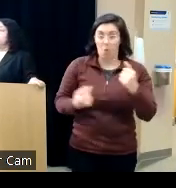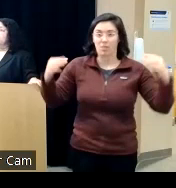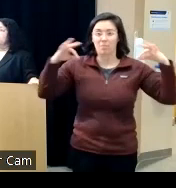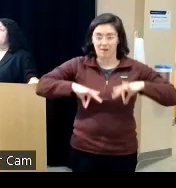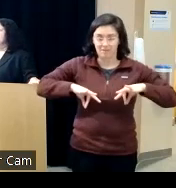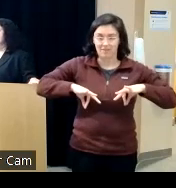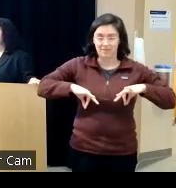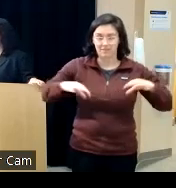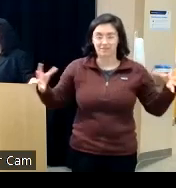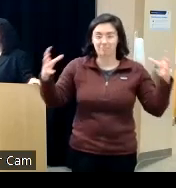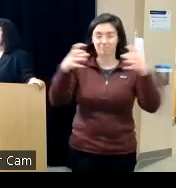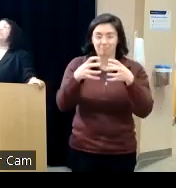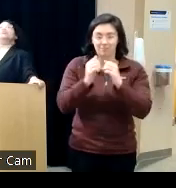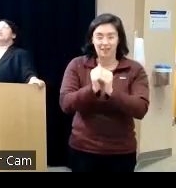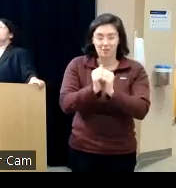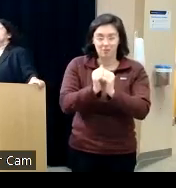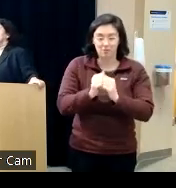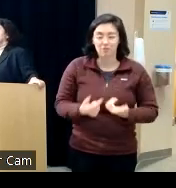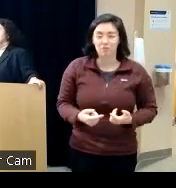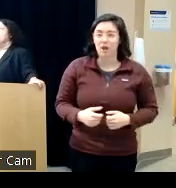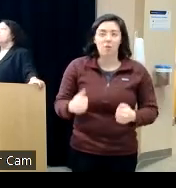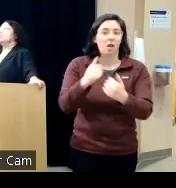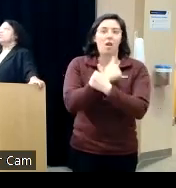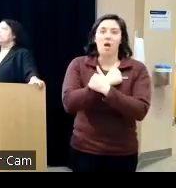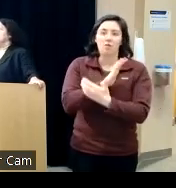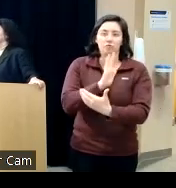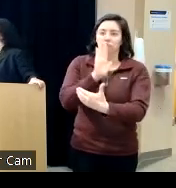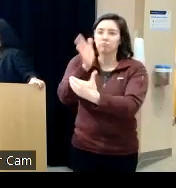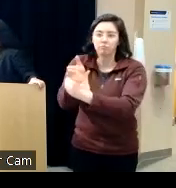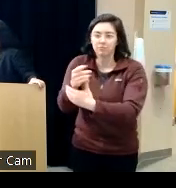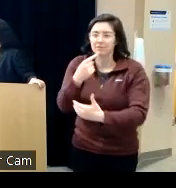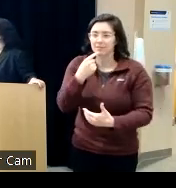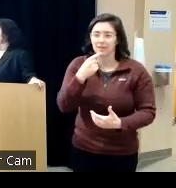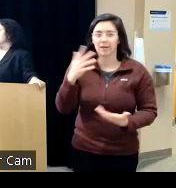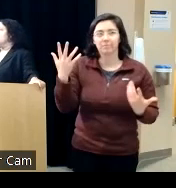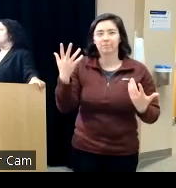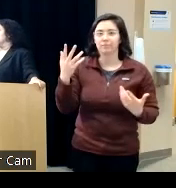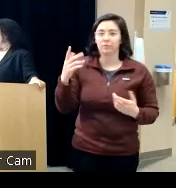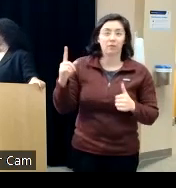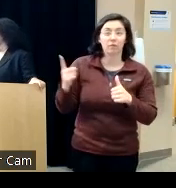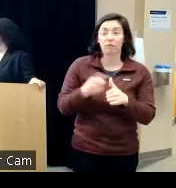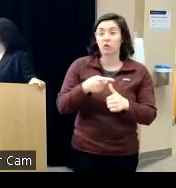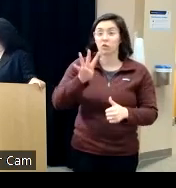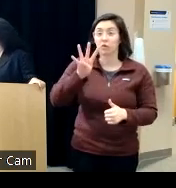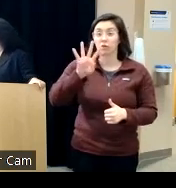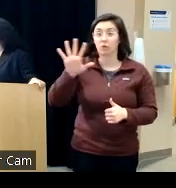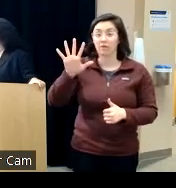right um I I would love to be able to intervene say in the first 4500 days of a child's life